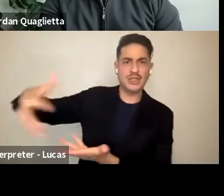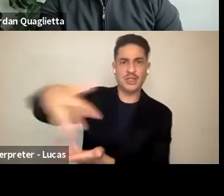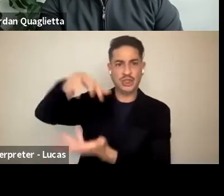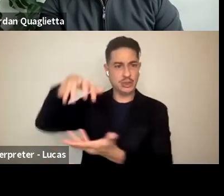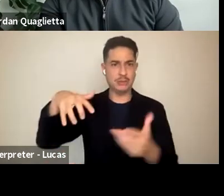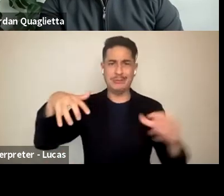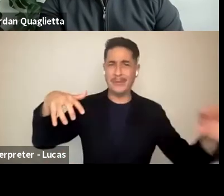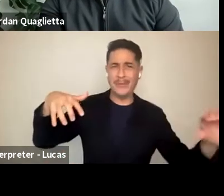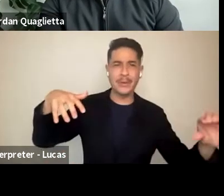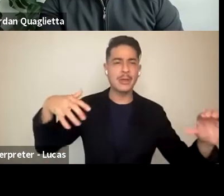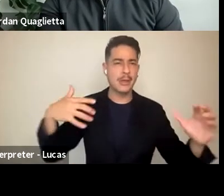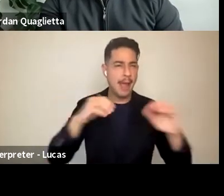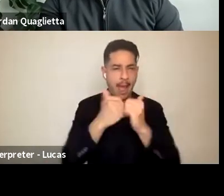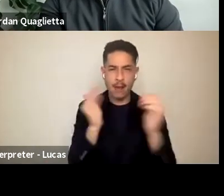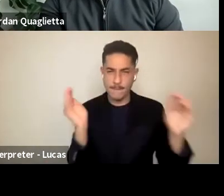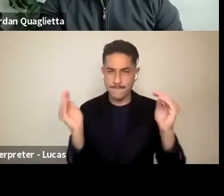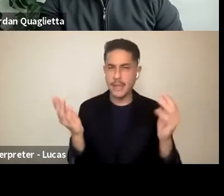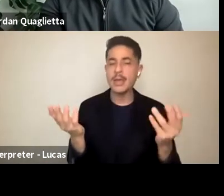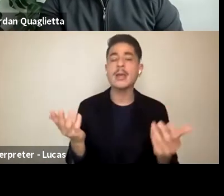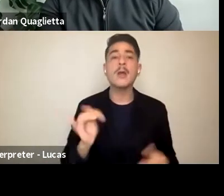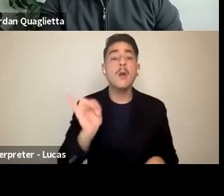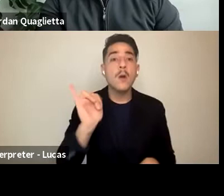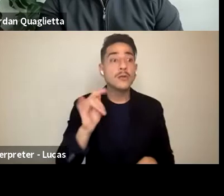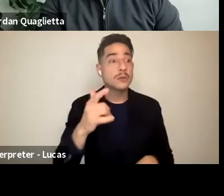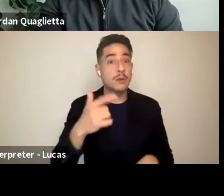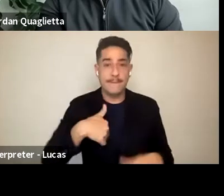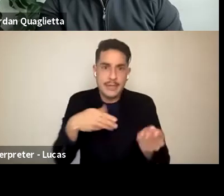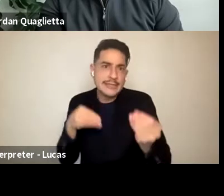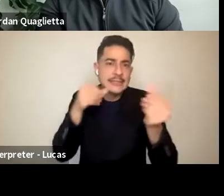How about the other channels? What are you spending for? Let's say a search.